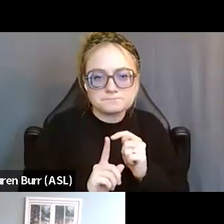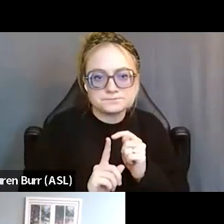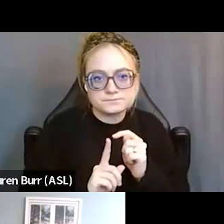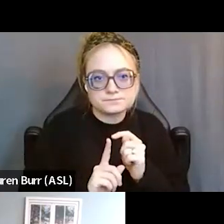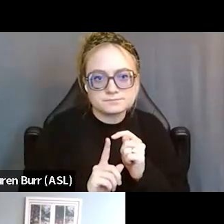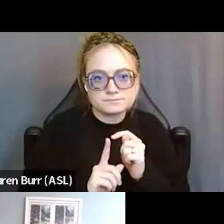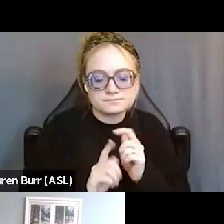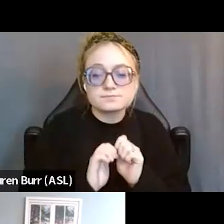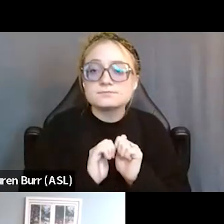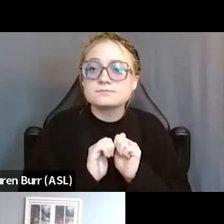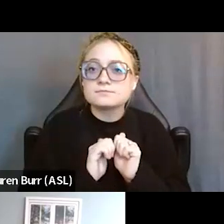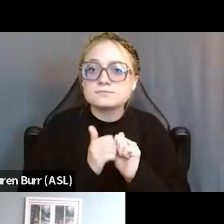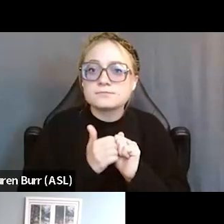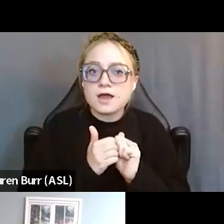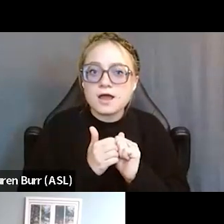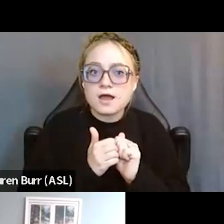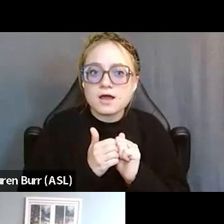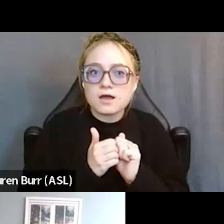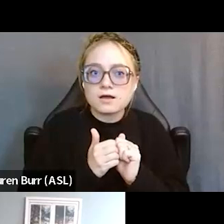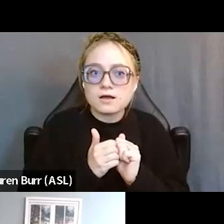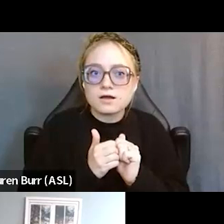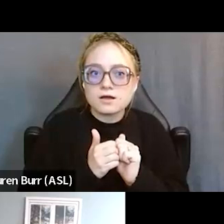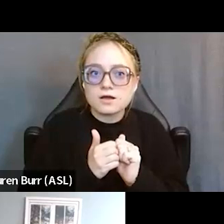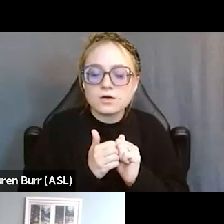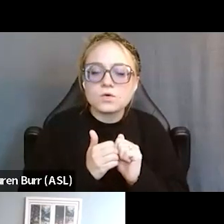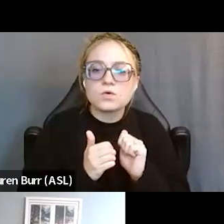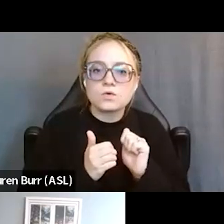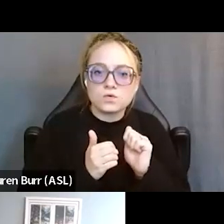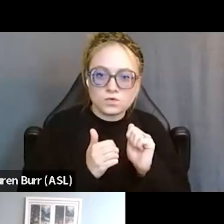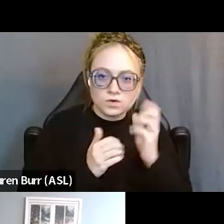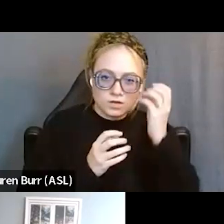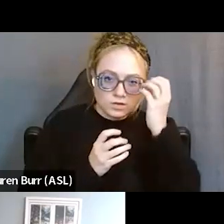how do core beliefs and automatic thoughts relate to psychosis and also